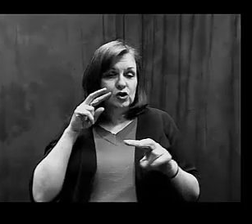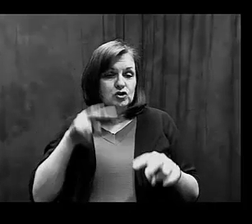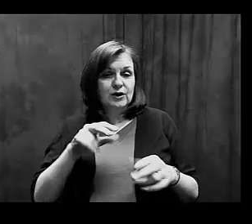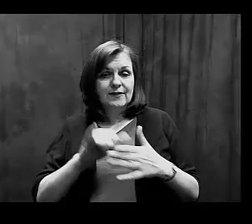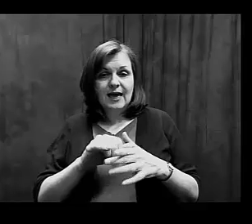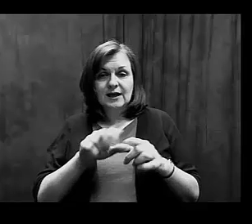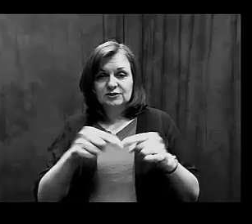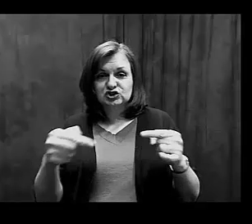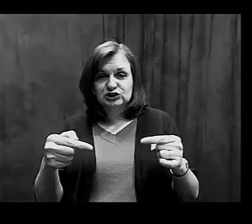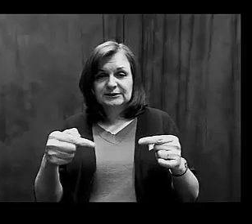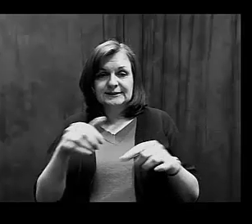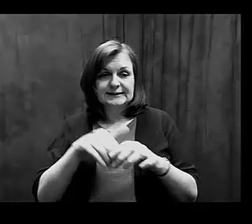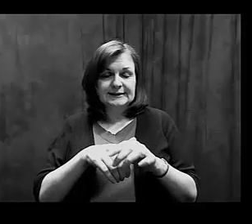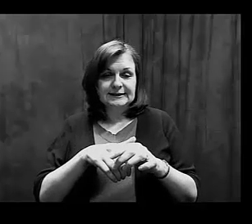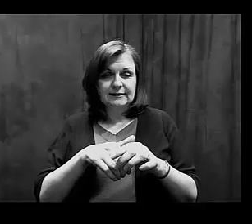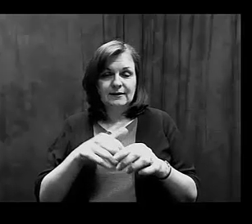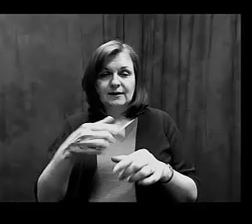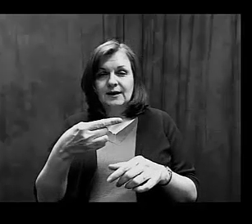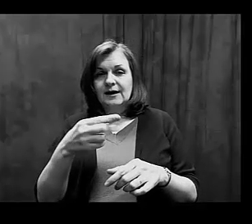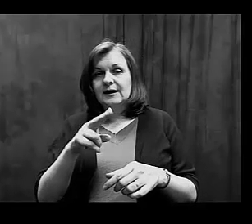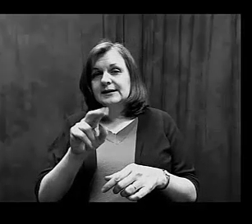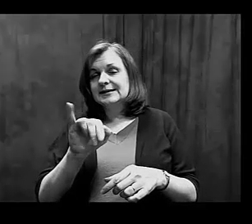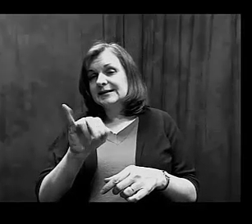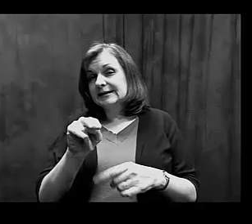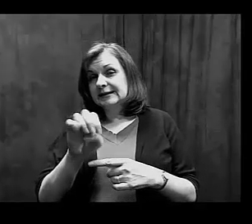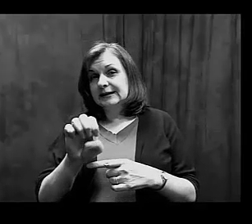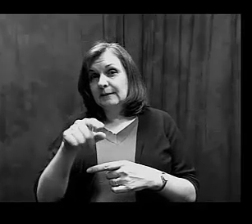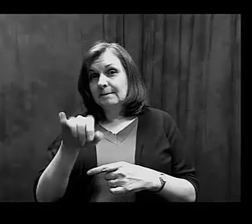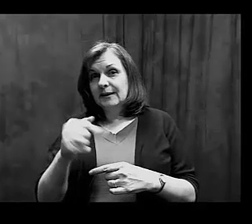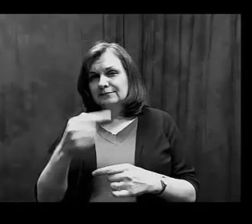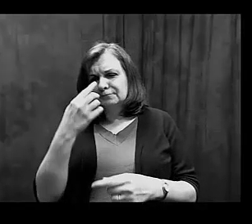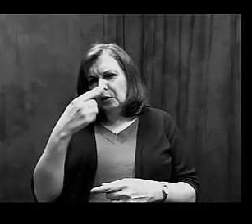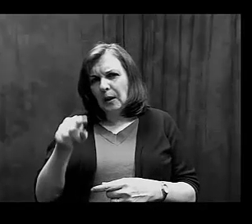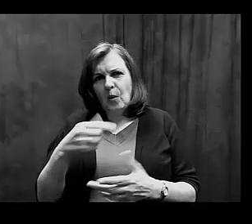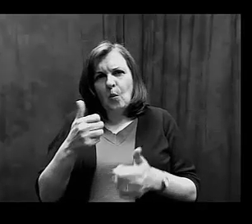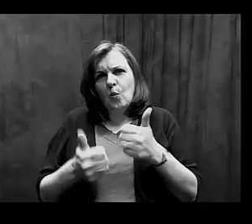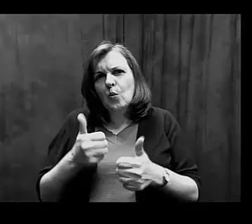in a Guinea pig I don't care any animal